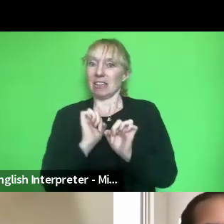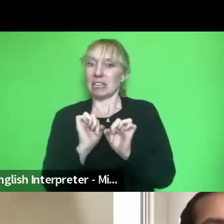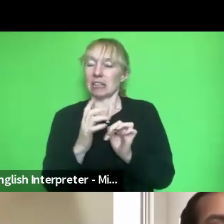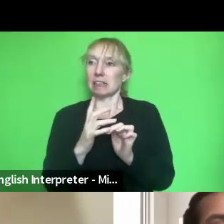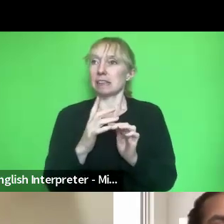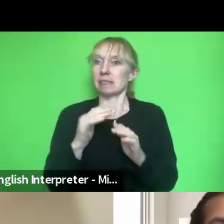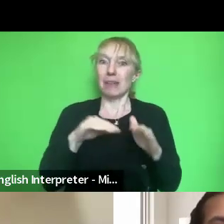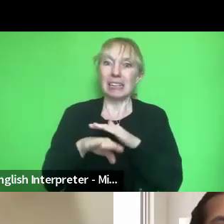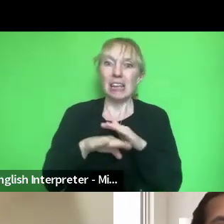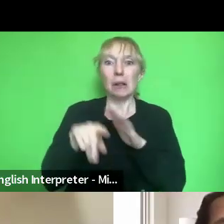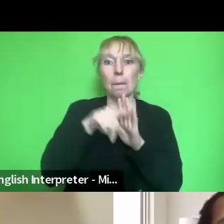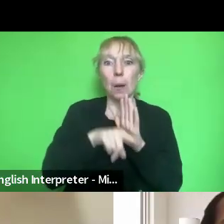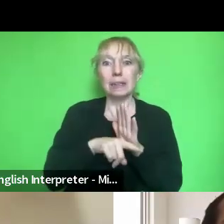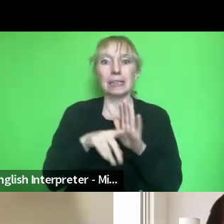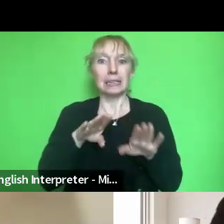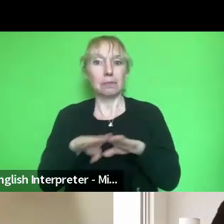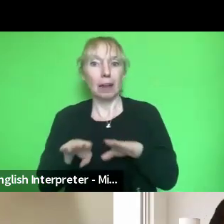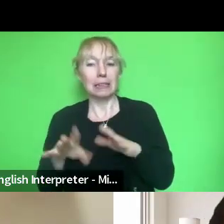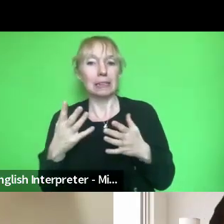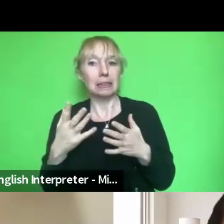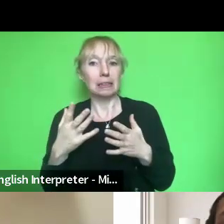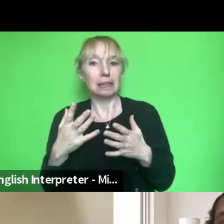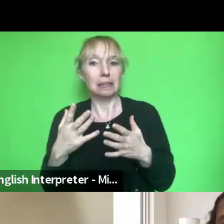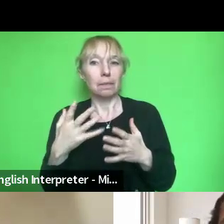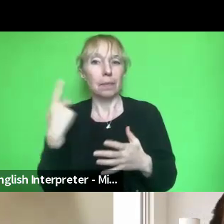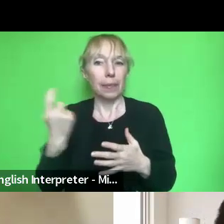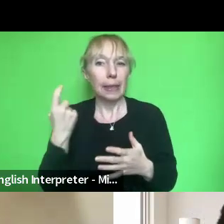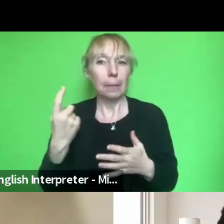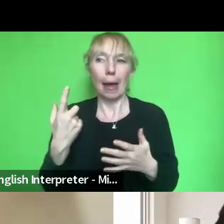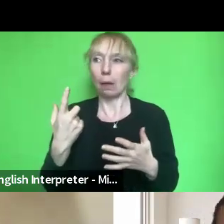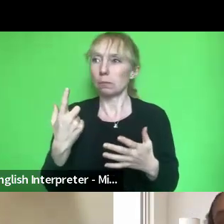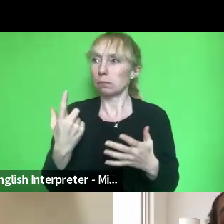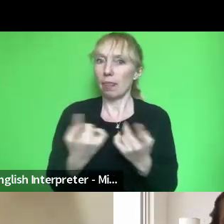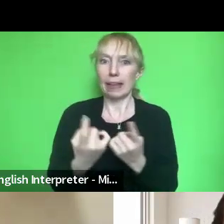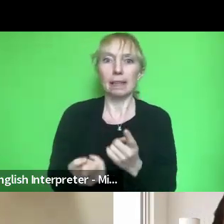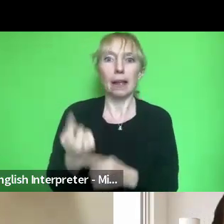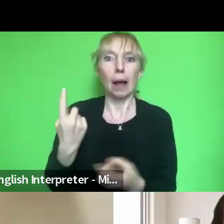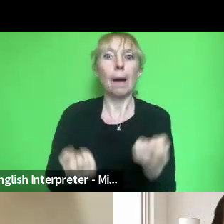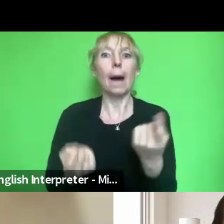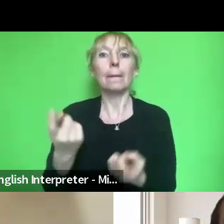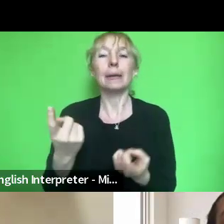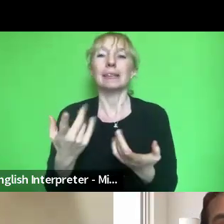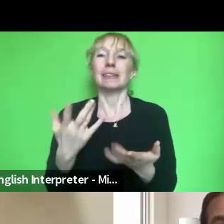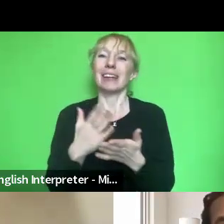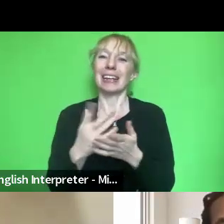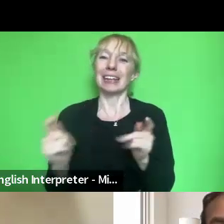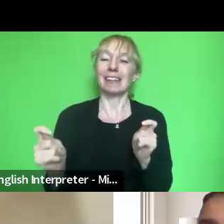practices addressing addressing things that arise, will be change management and careful communication.